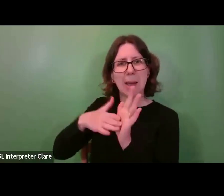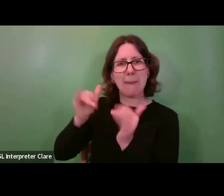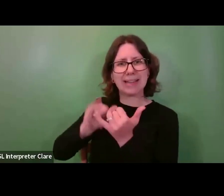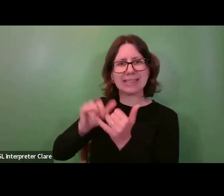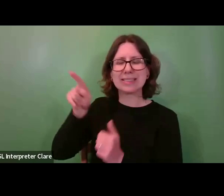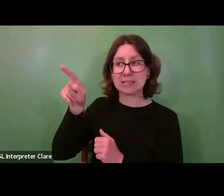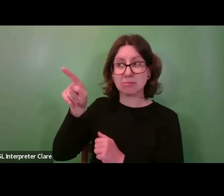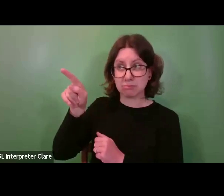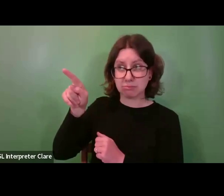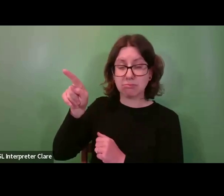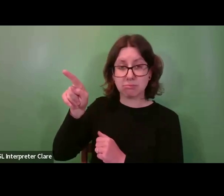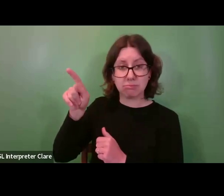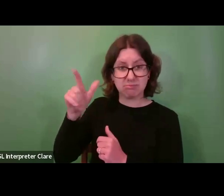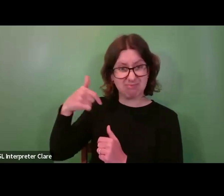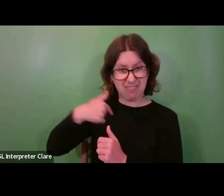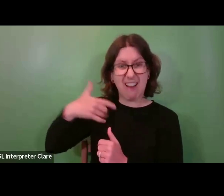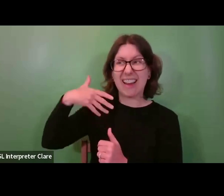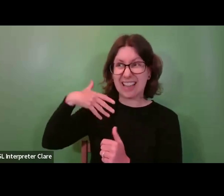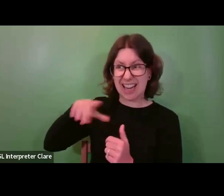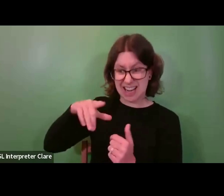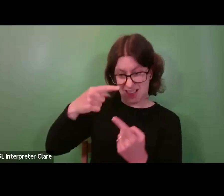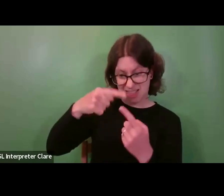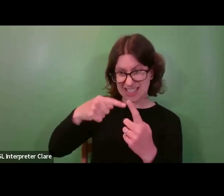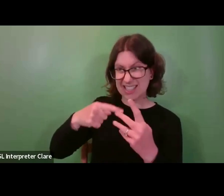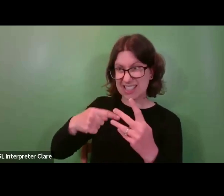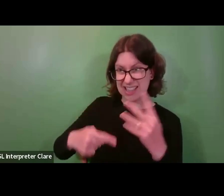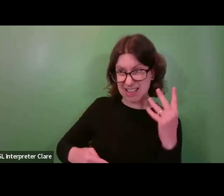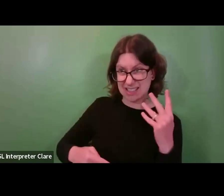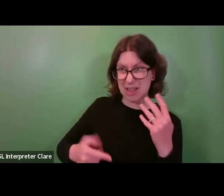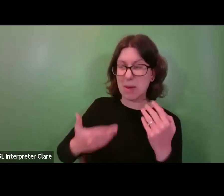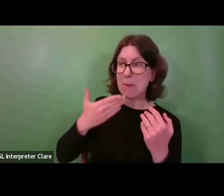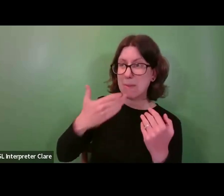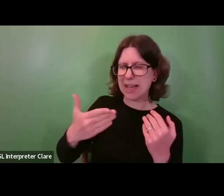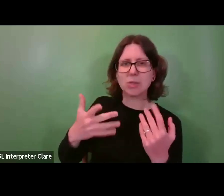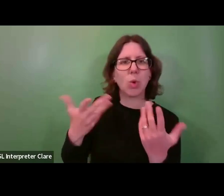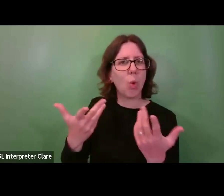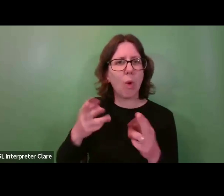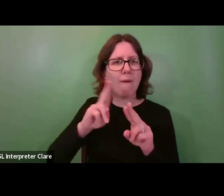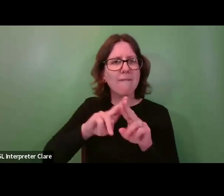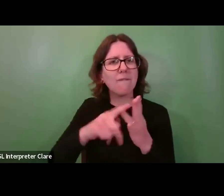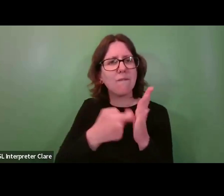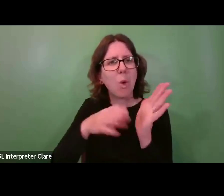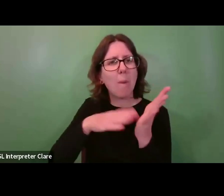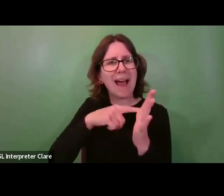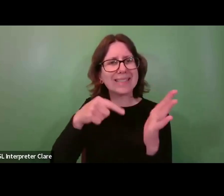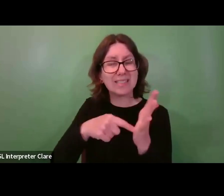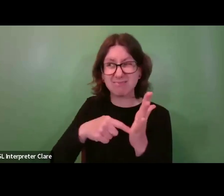These are things that I would need and can I have things in a different format?" You know, all of,